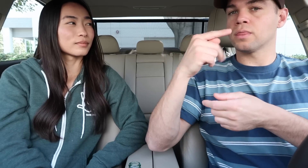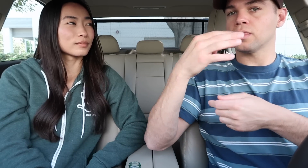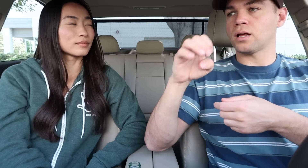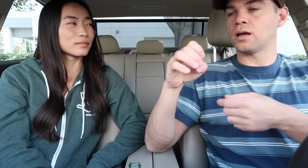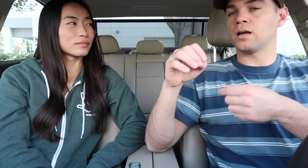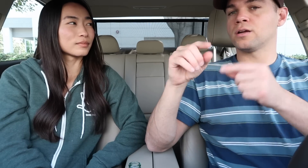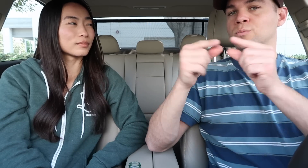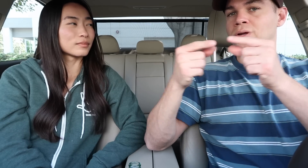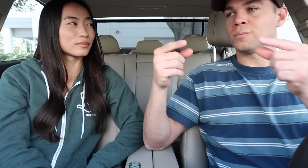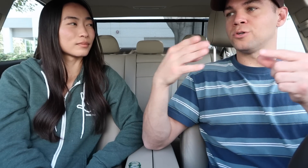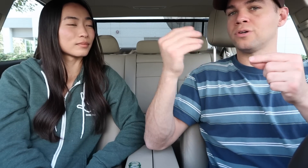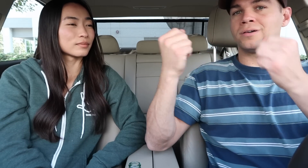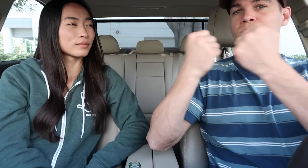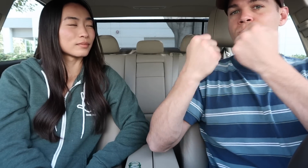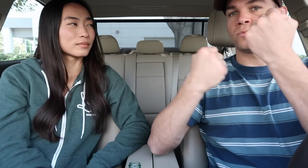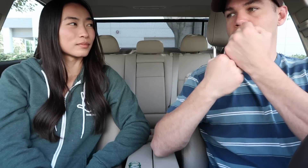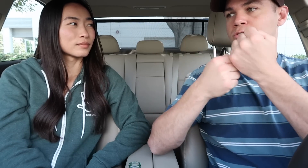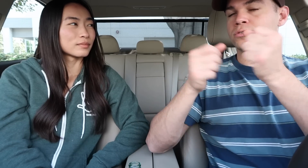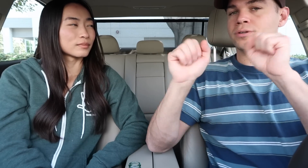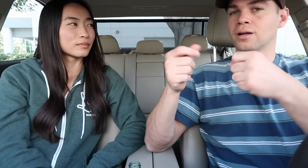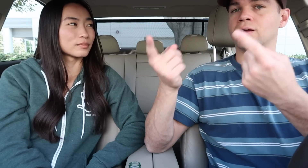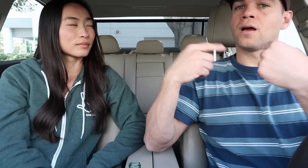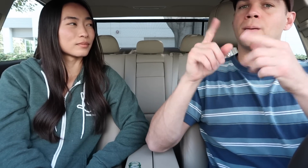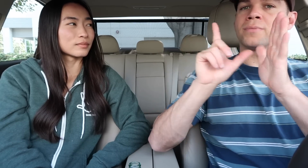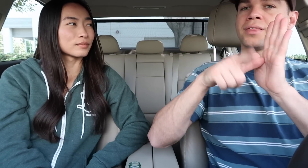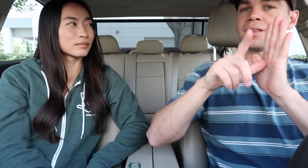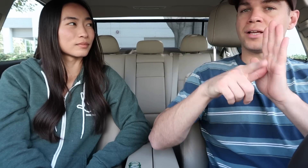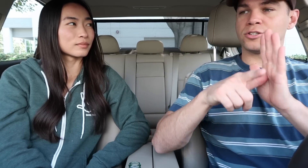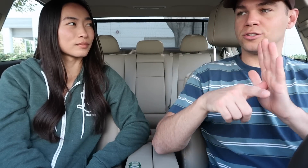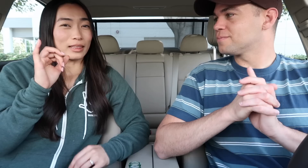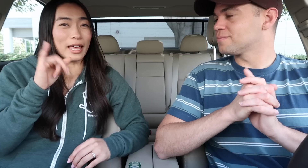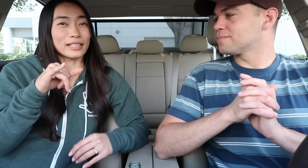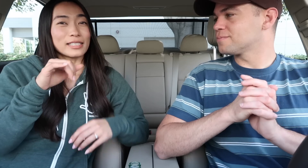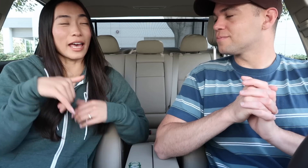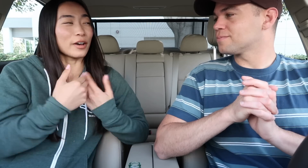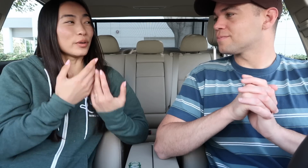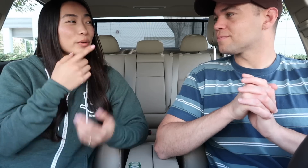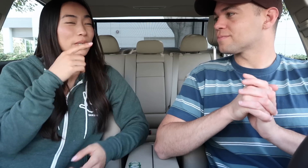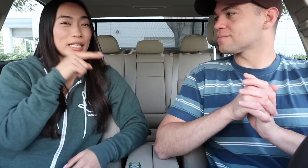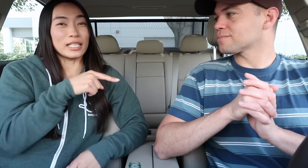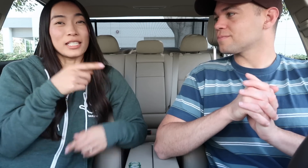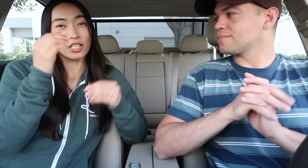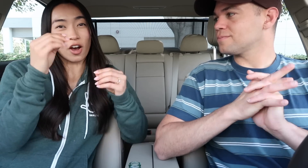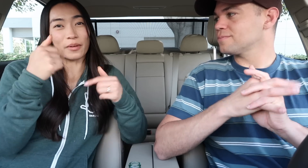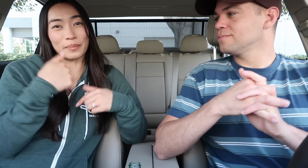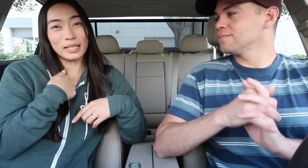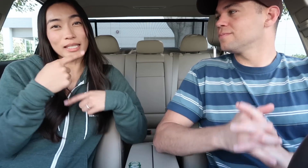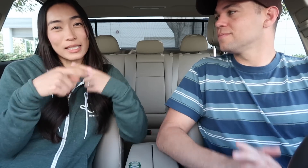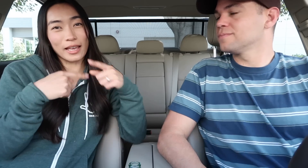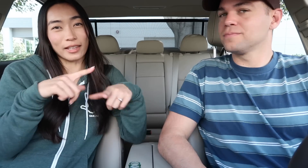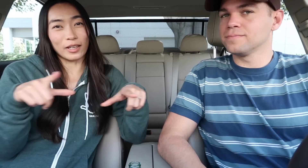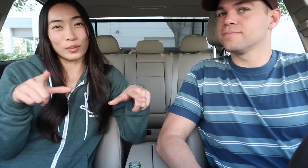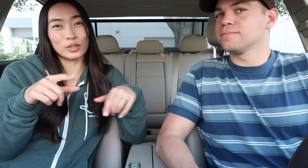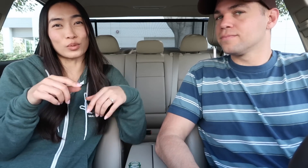the grammar and structure can come later That's how he taught me sign language was